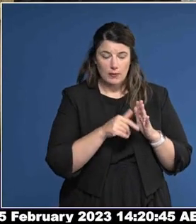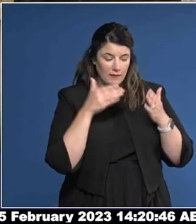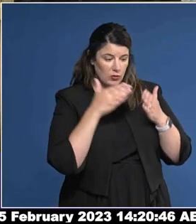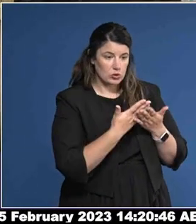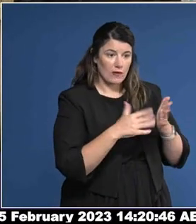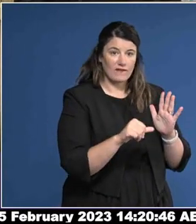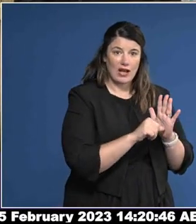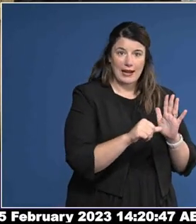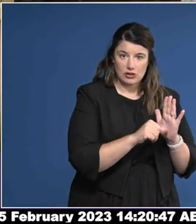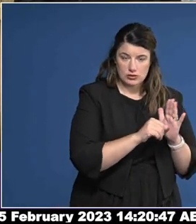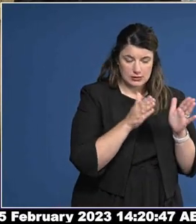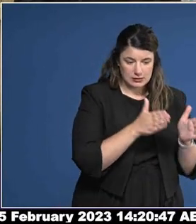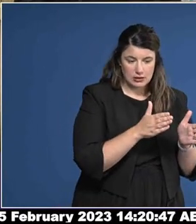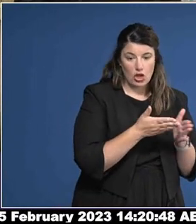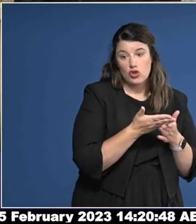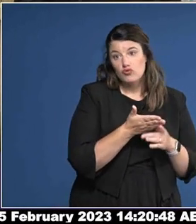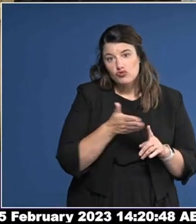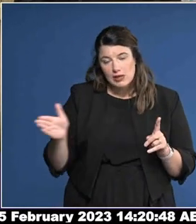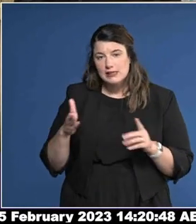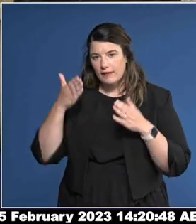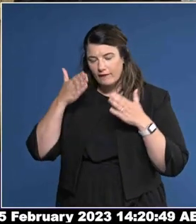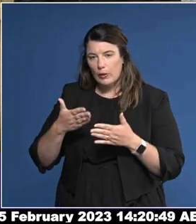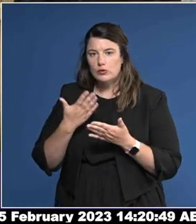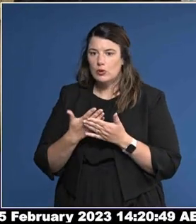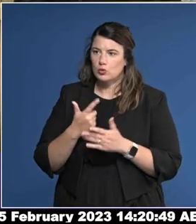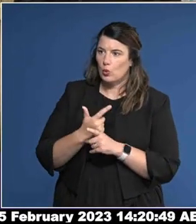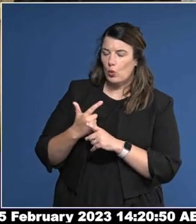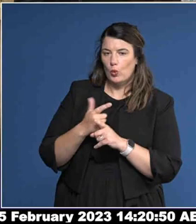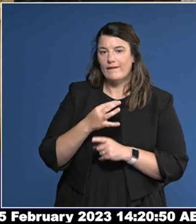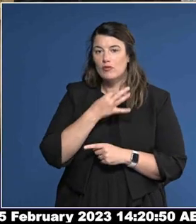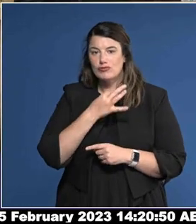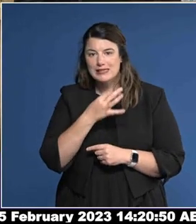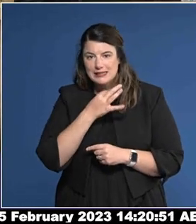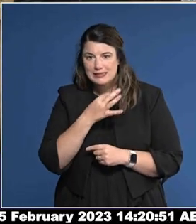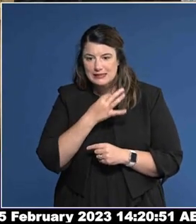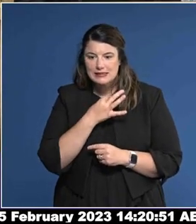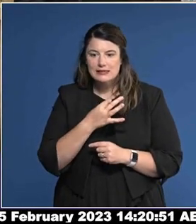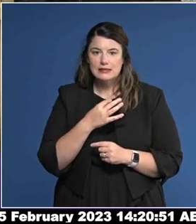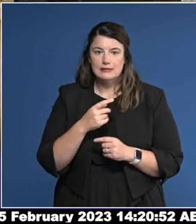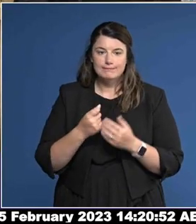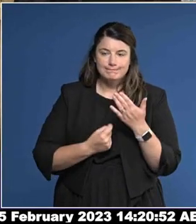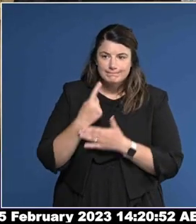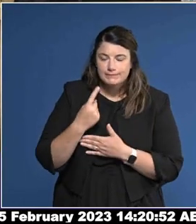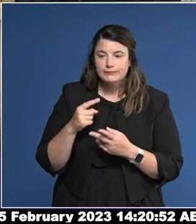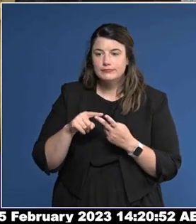the organisation. The rest of the time is around risk, and it is around risk, critical incidents, quality indicators, those sorts of things.